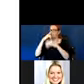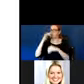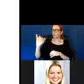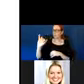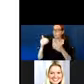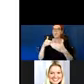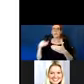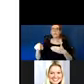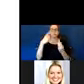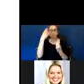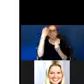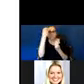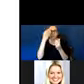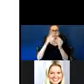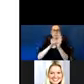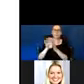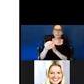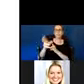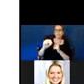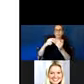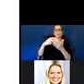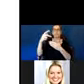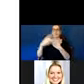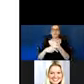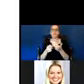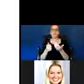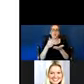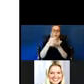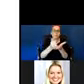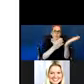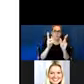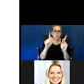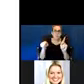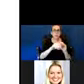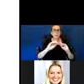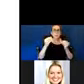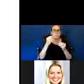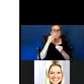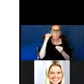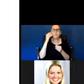for folks experiencing homelessness, it's so important to know what homelessness looks like